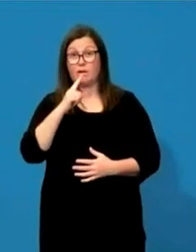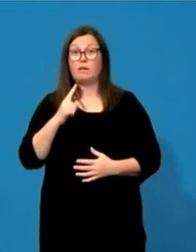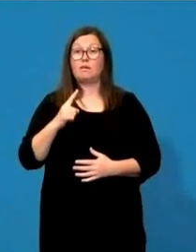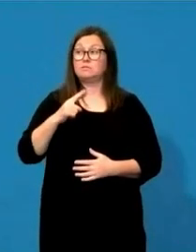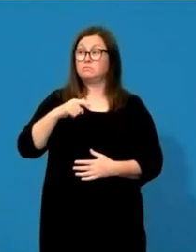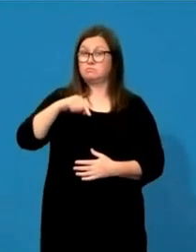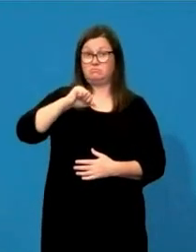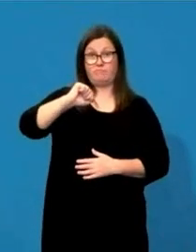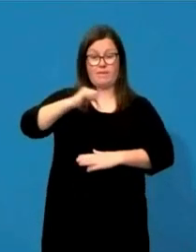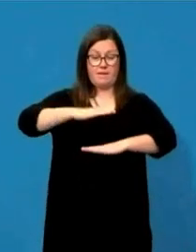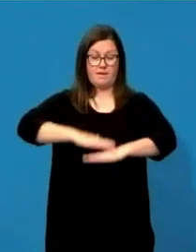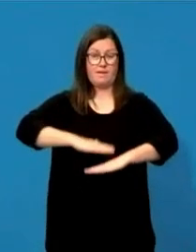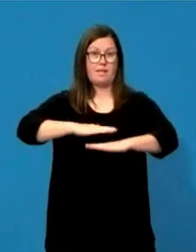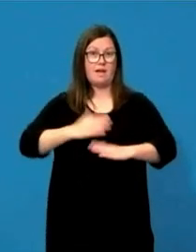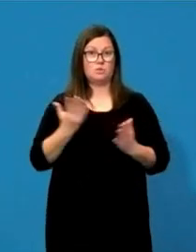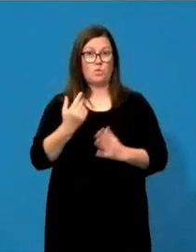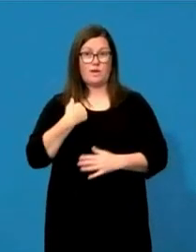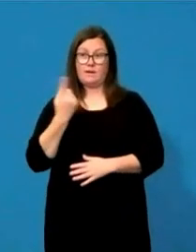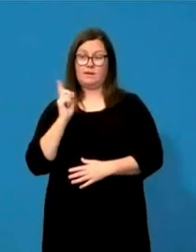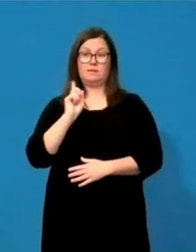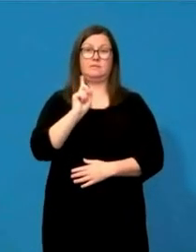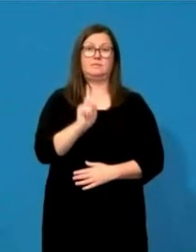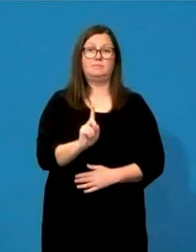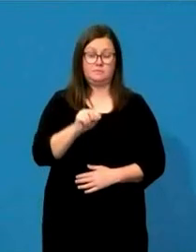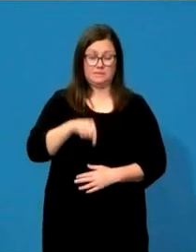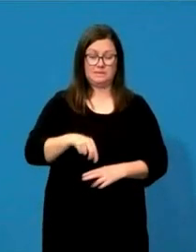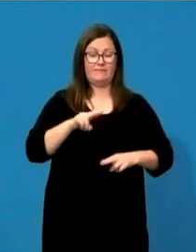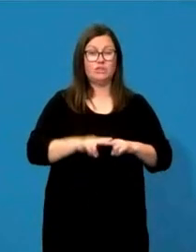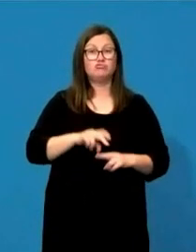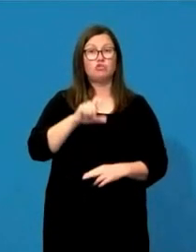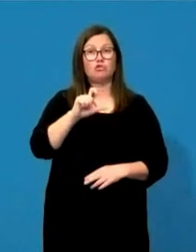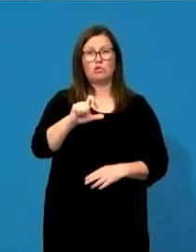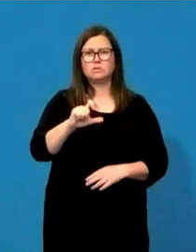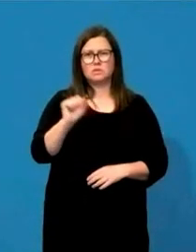Yes, I am a Kija-Gooniyandi woman from the Central Kimberley.